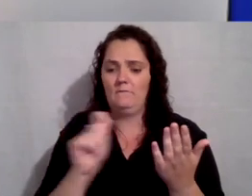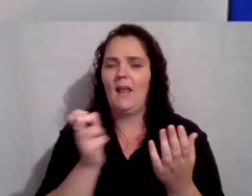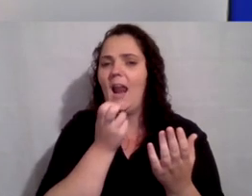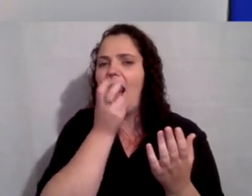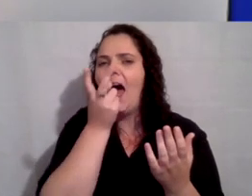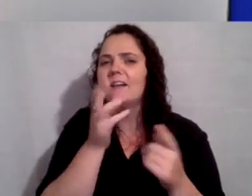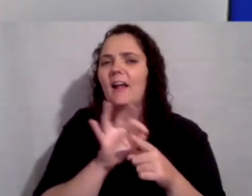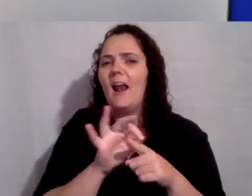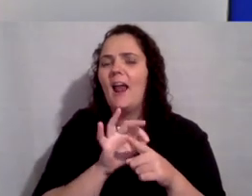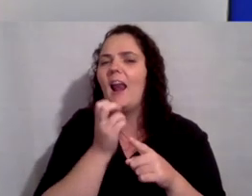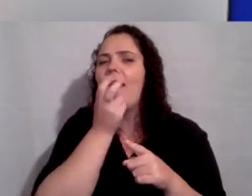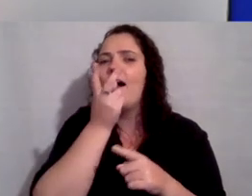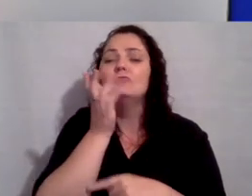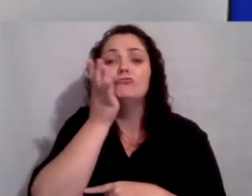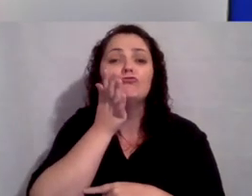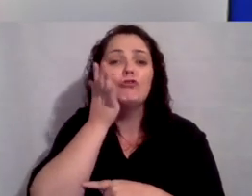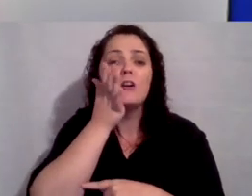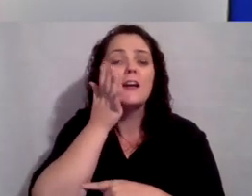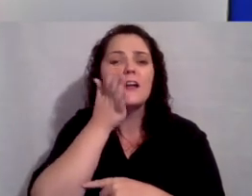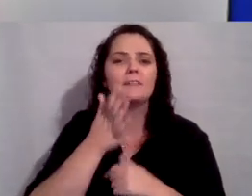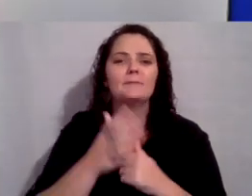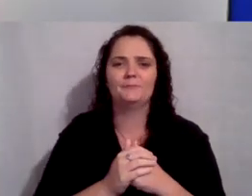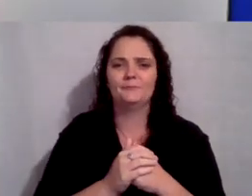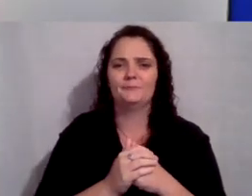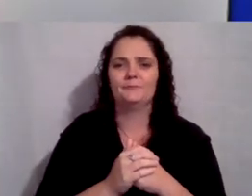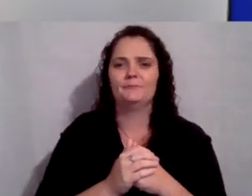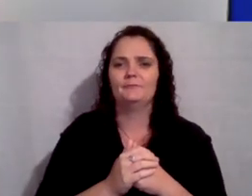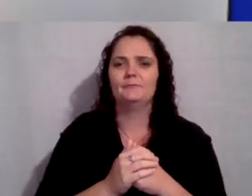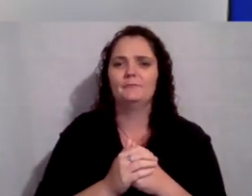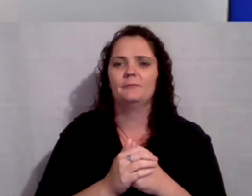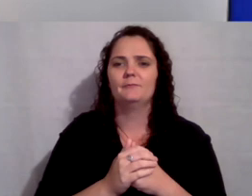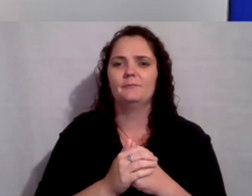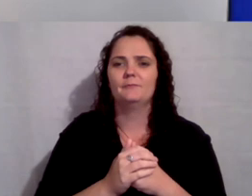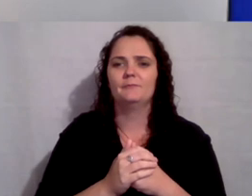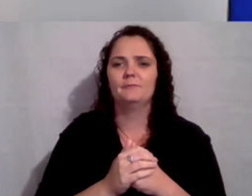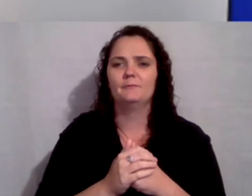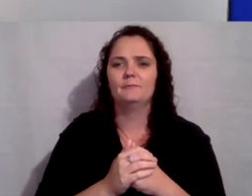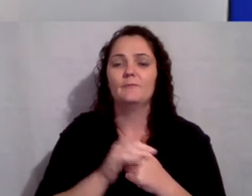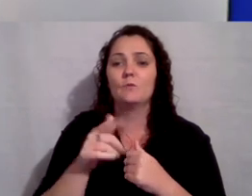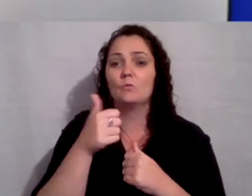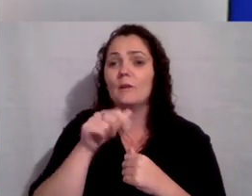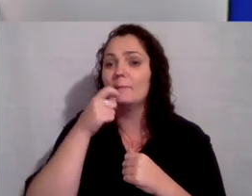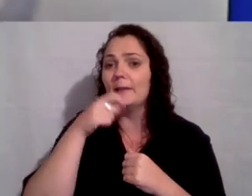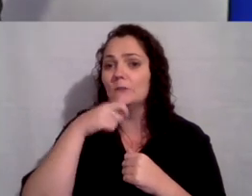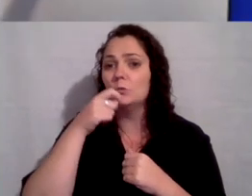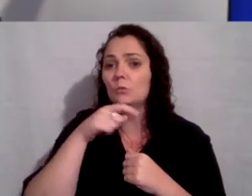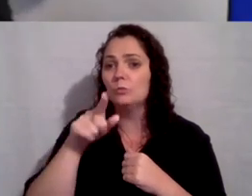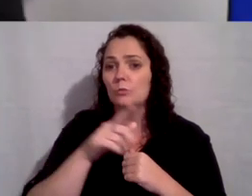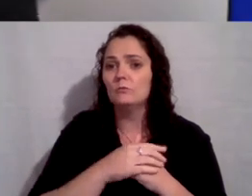as a nice light to mid-tone grey. If you're working in graphite and I've got a graphite pencil right here, you're going to do the exact same thing